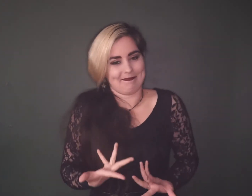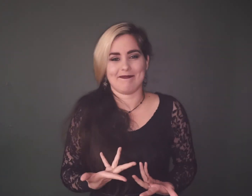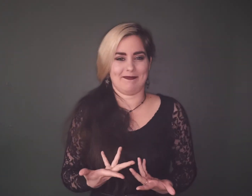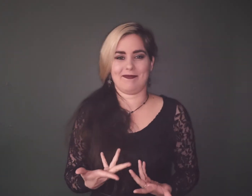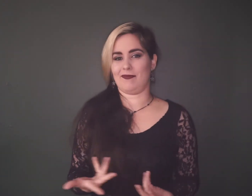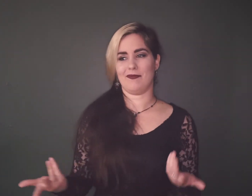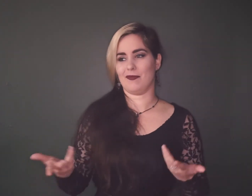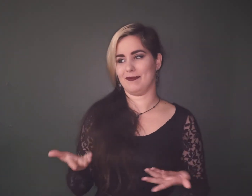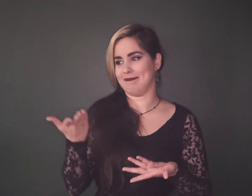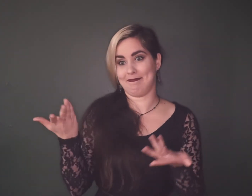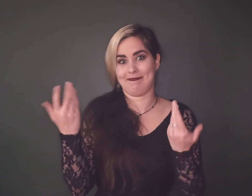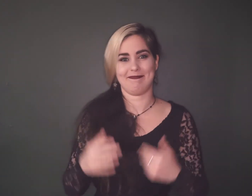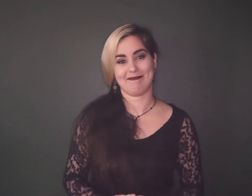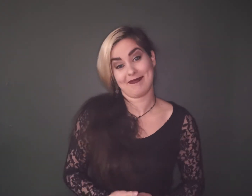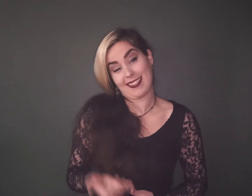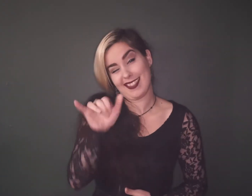So yeah, that's my answer for that.